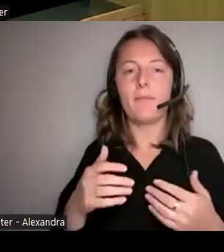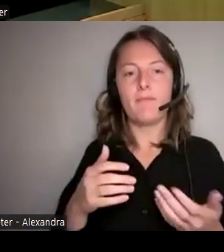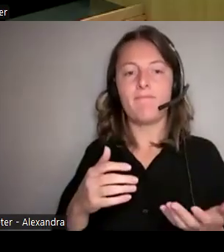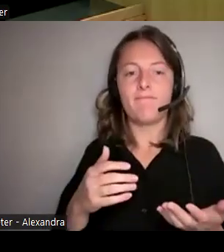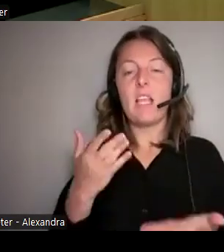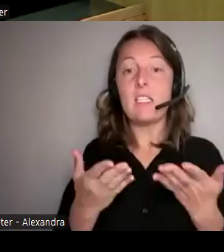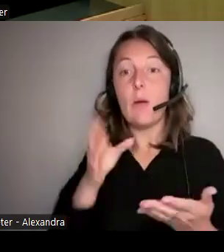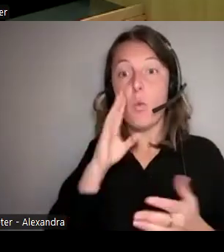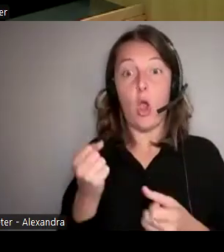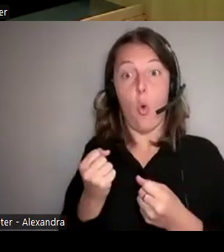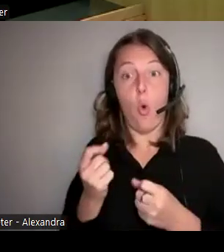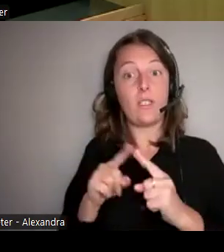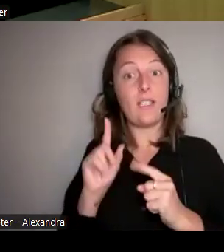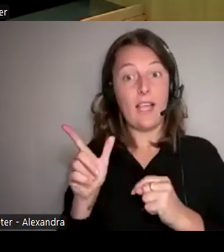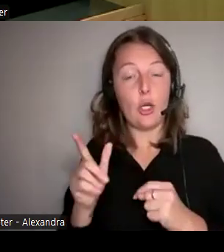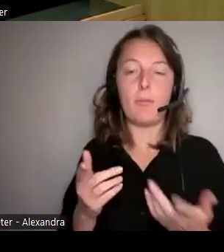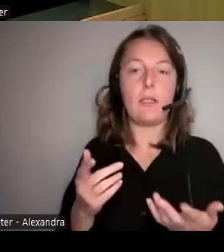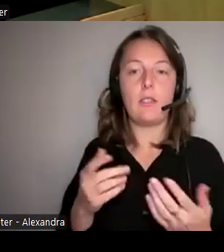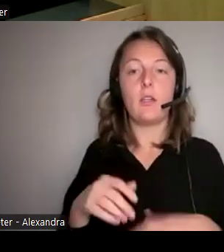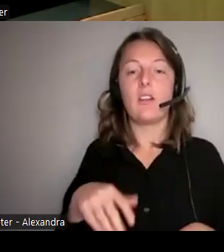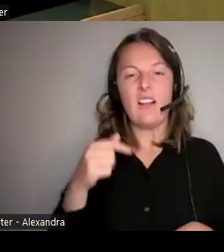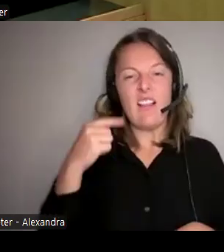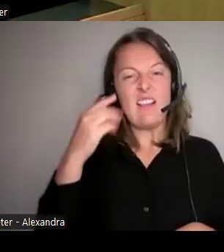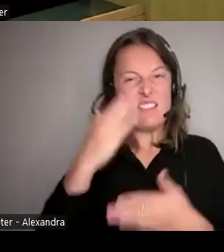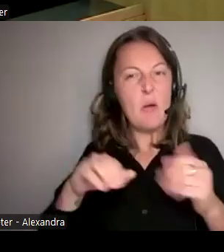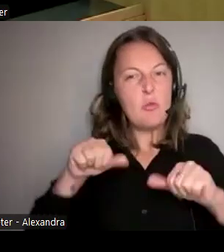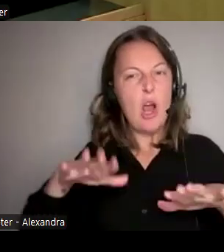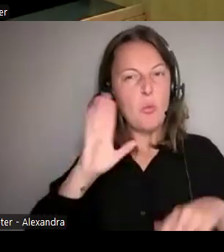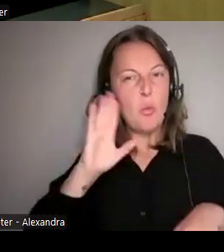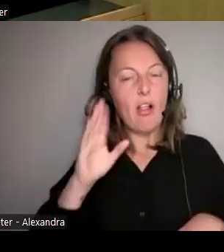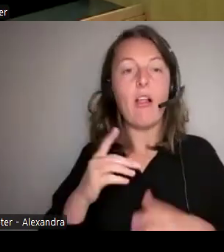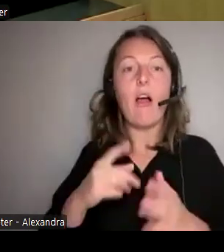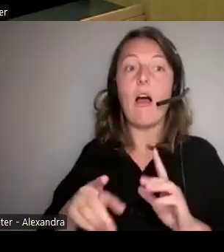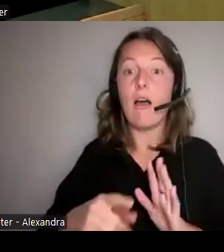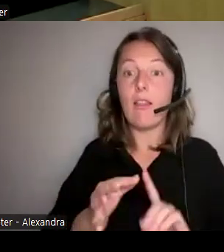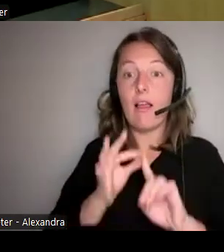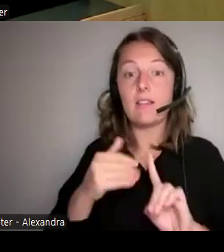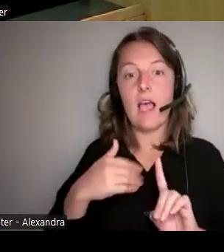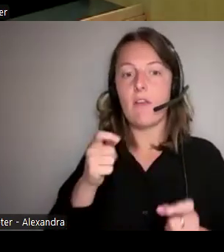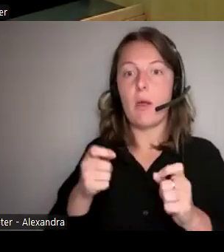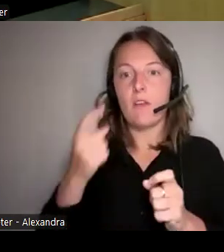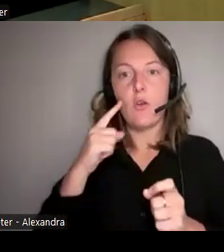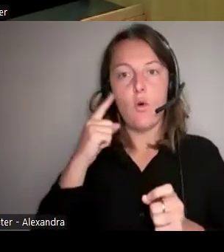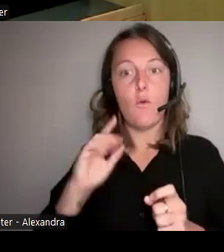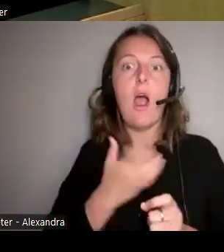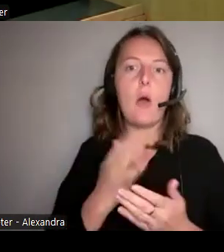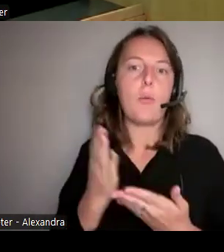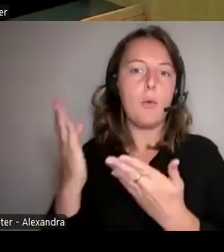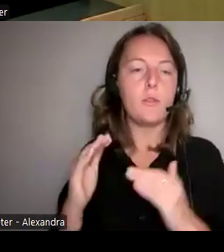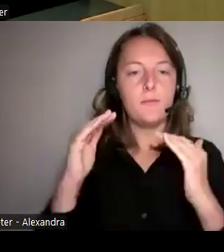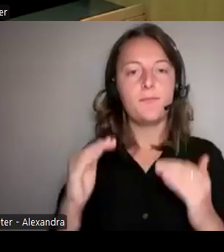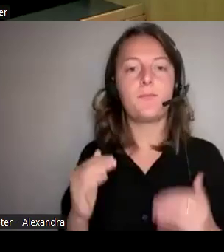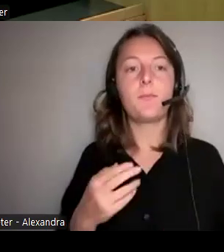the light of day. Um, unless there'll be some modifications to what we um, proposed. So HHS or